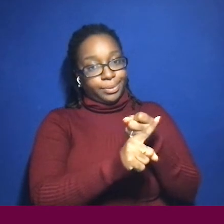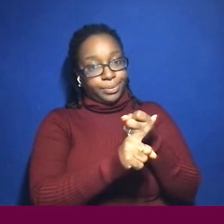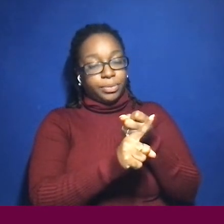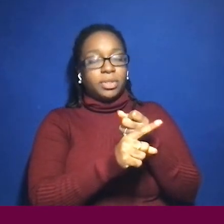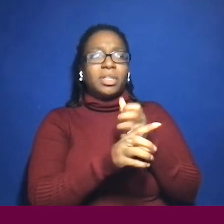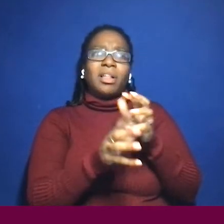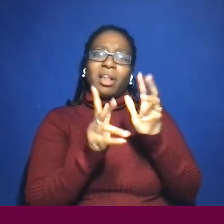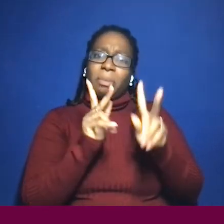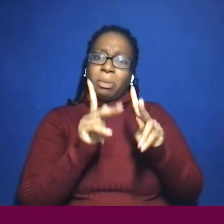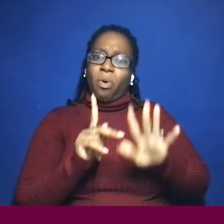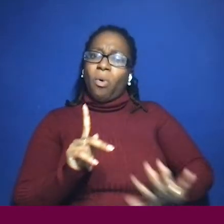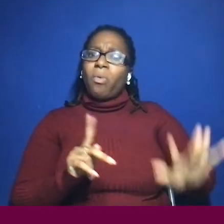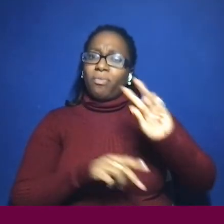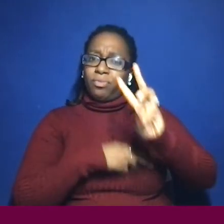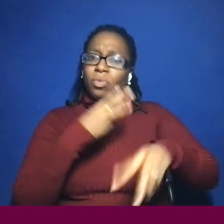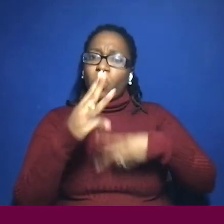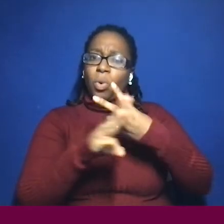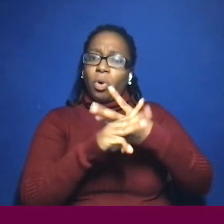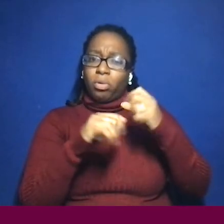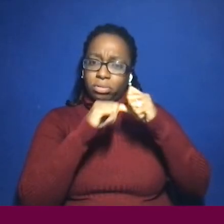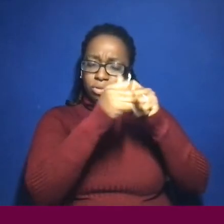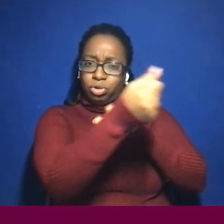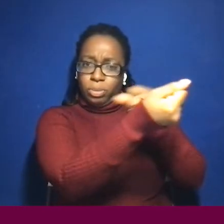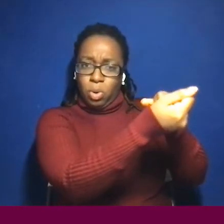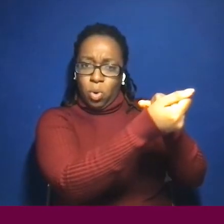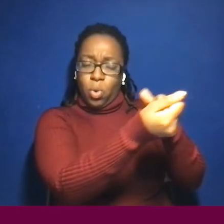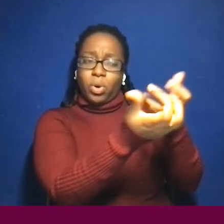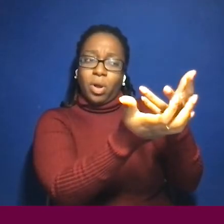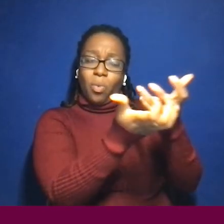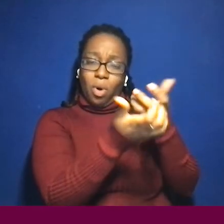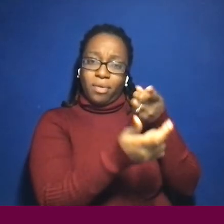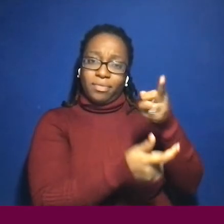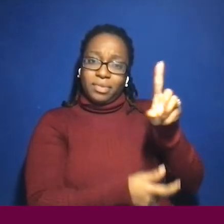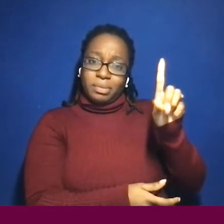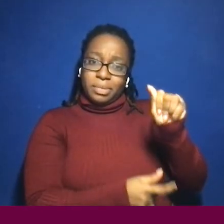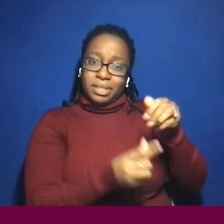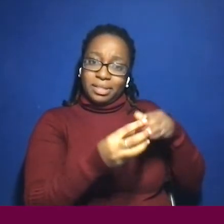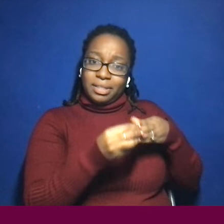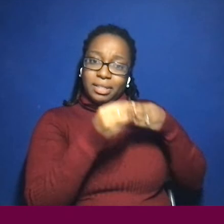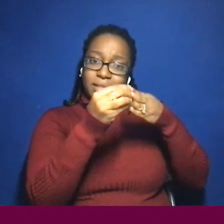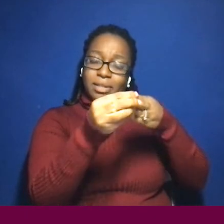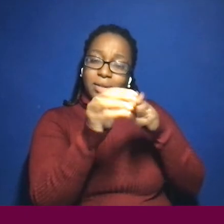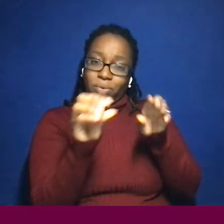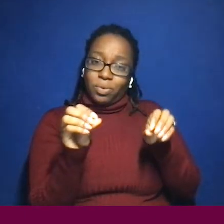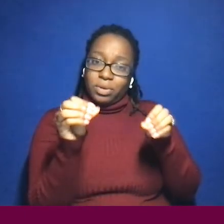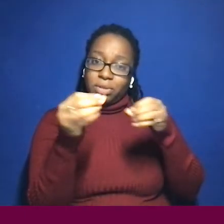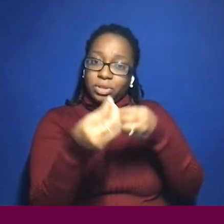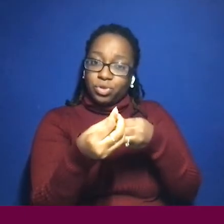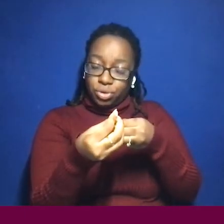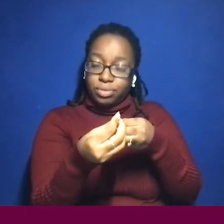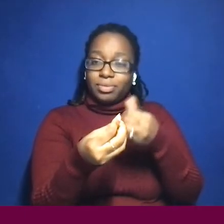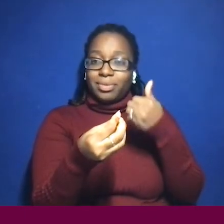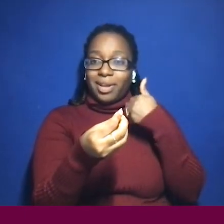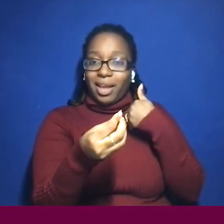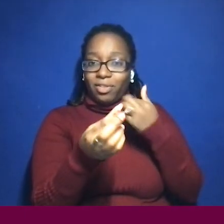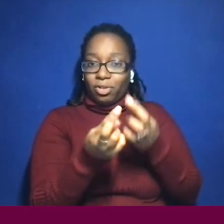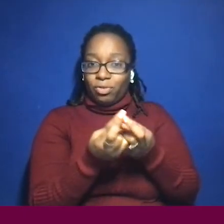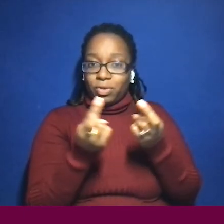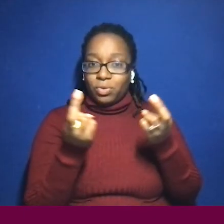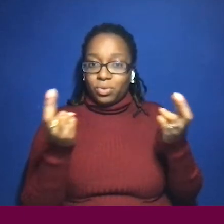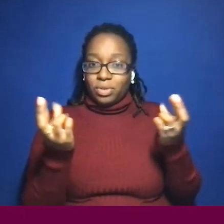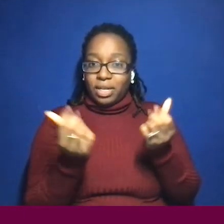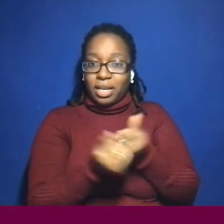around the world who want these disability led organizations to have the resources they need to